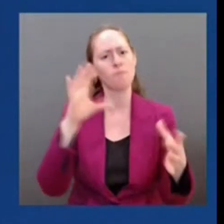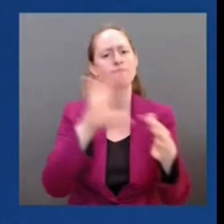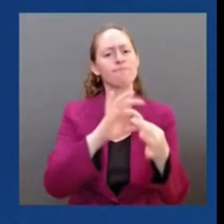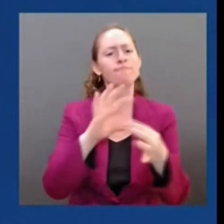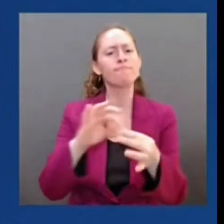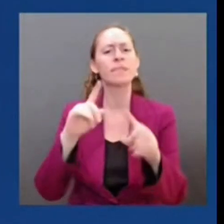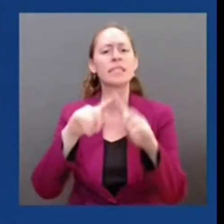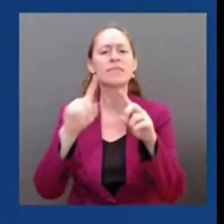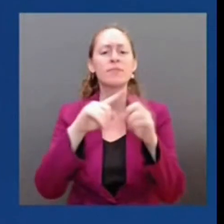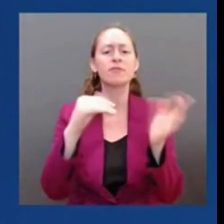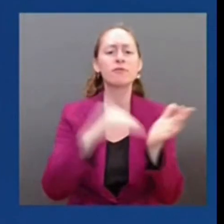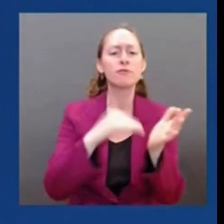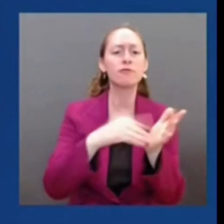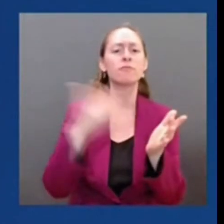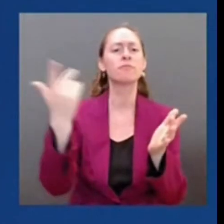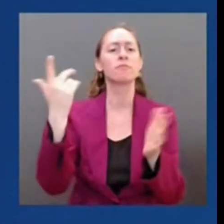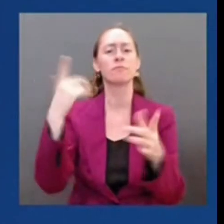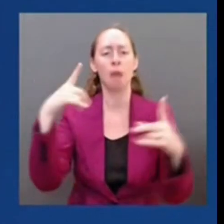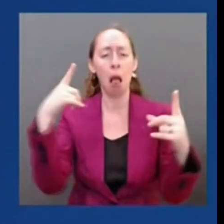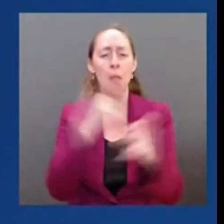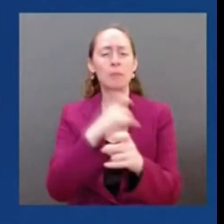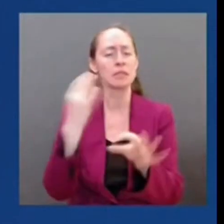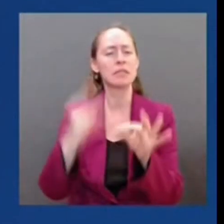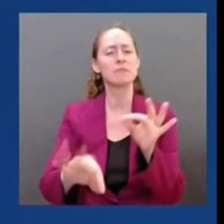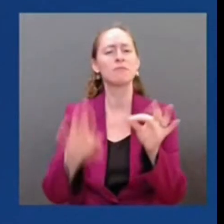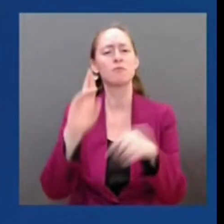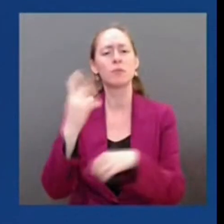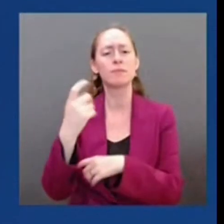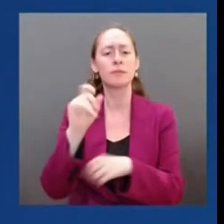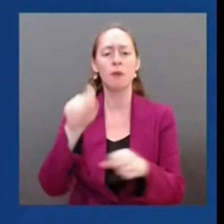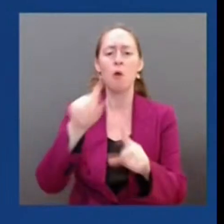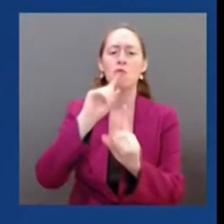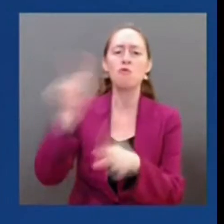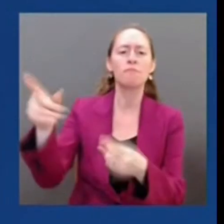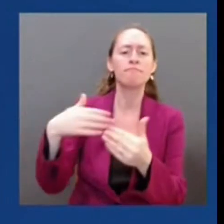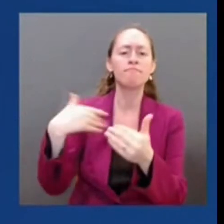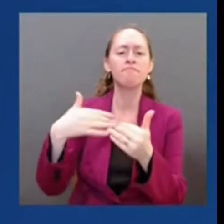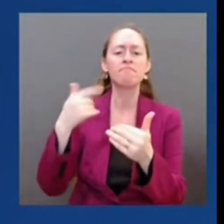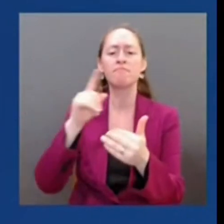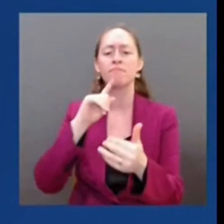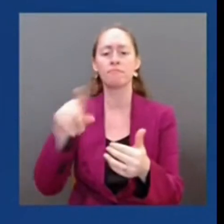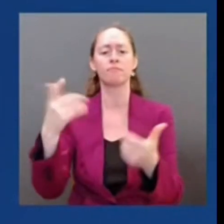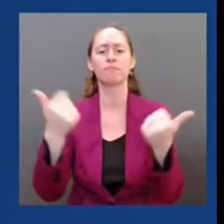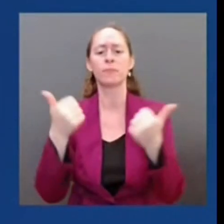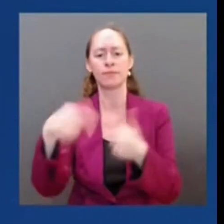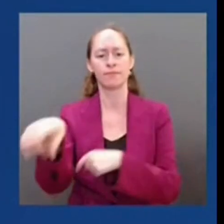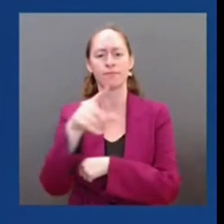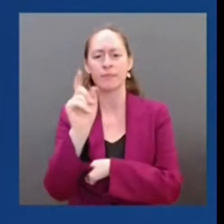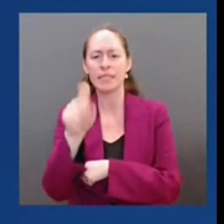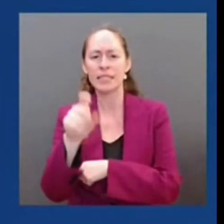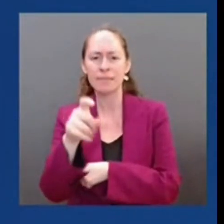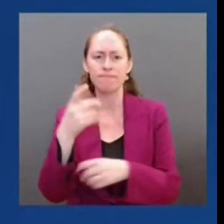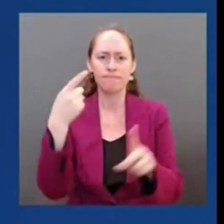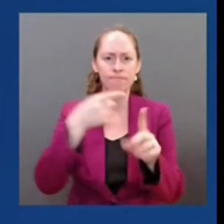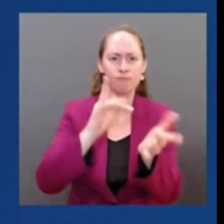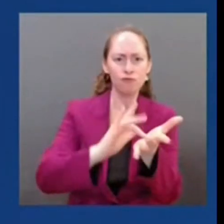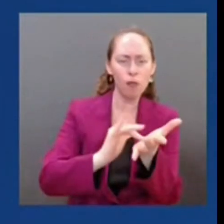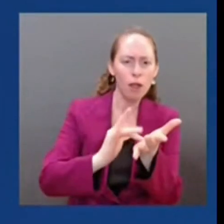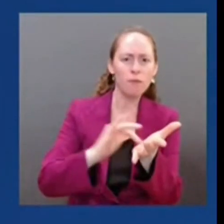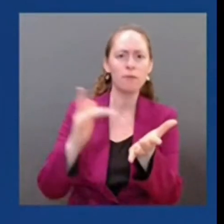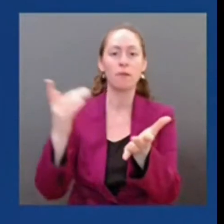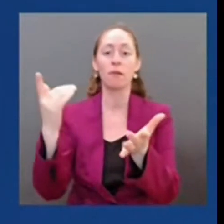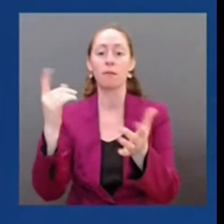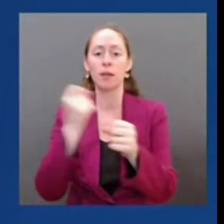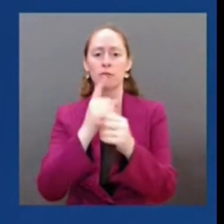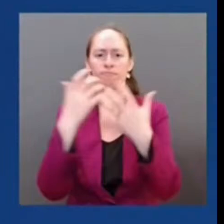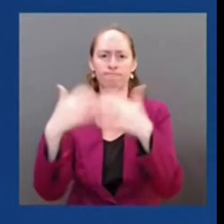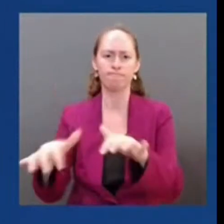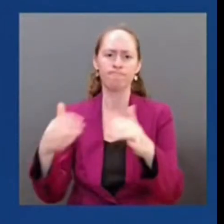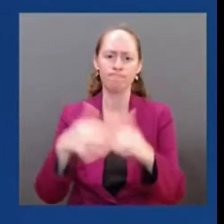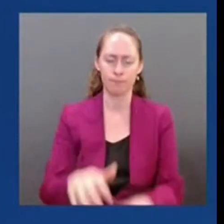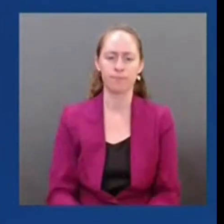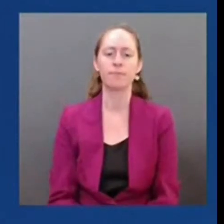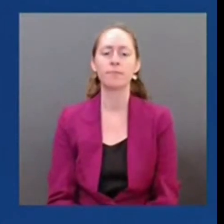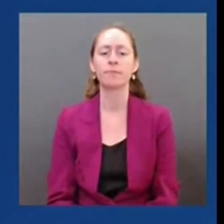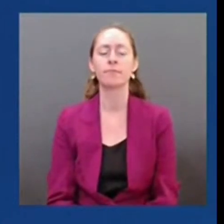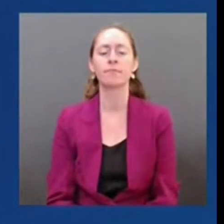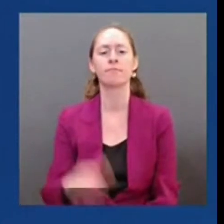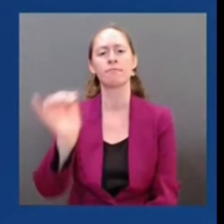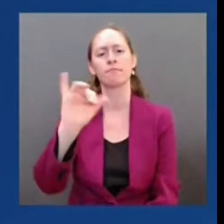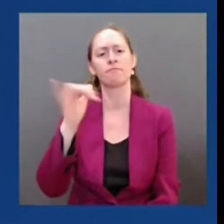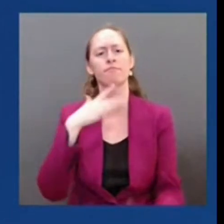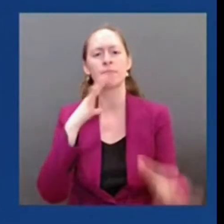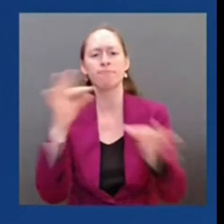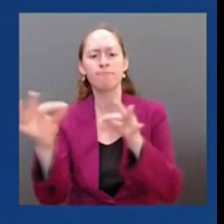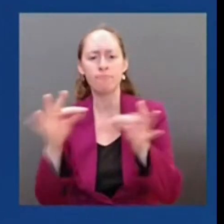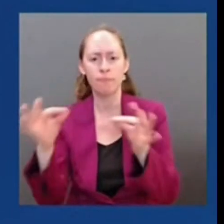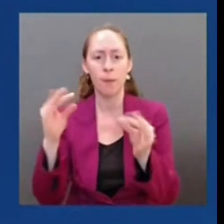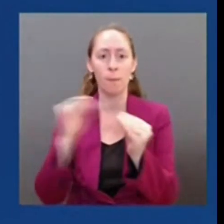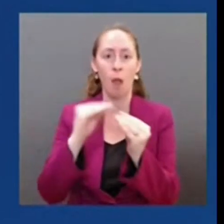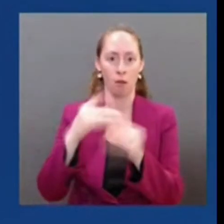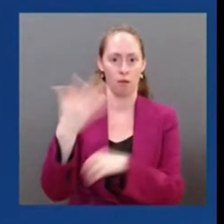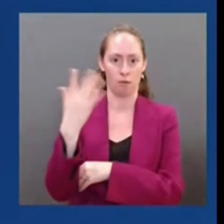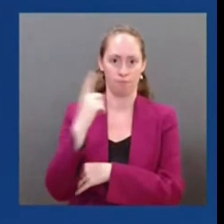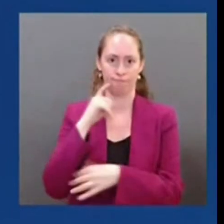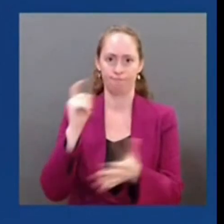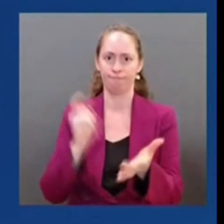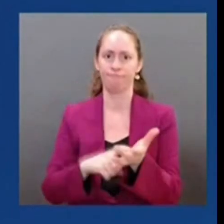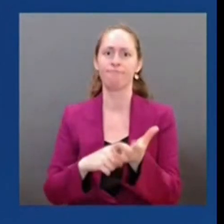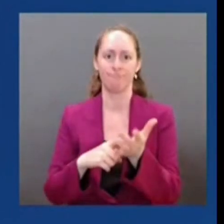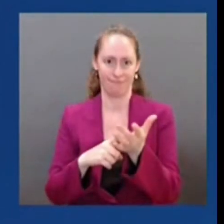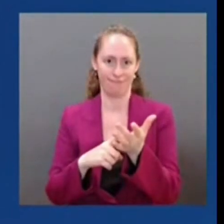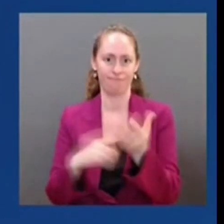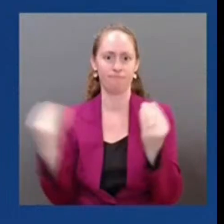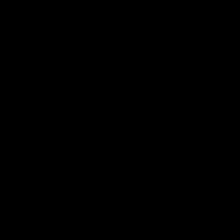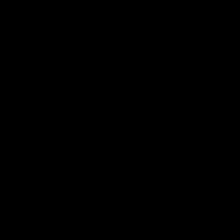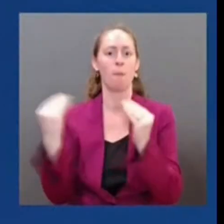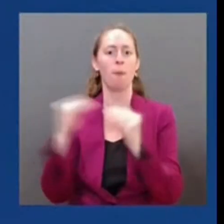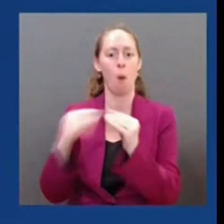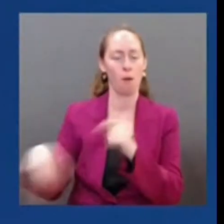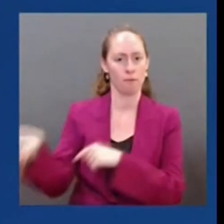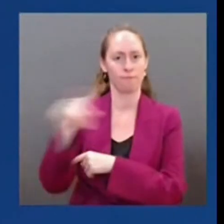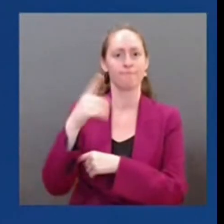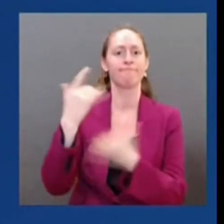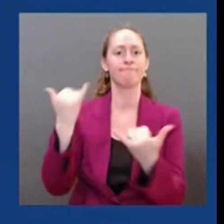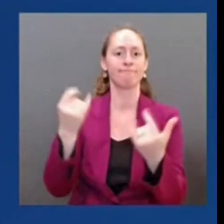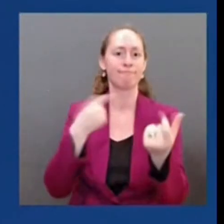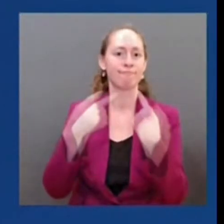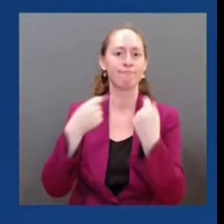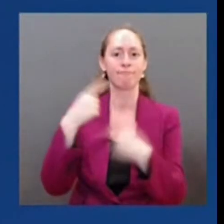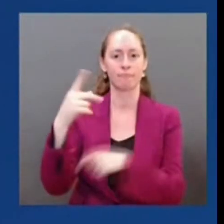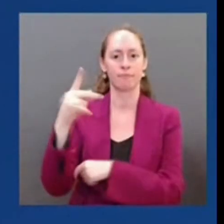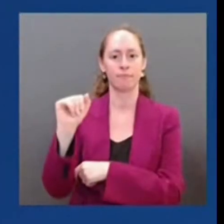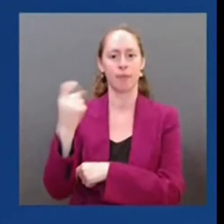WE DID A BIG EFFORT IN ORDER TO